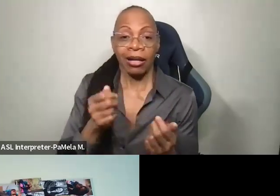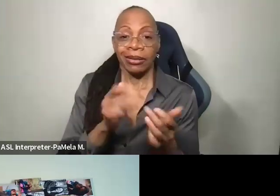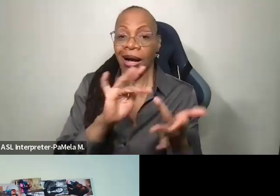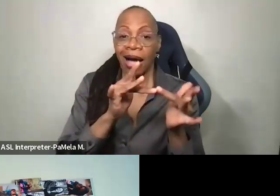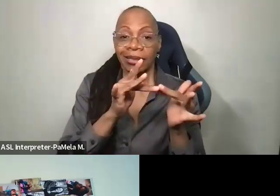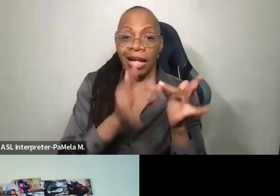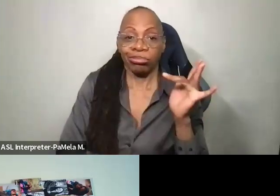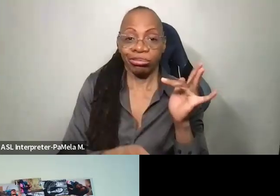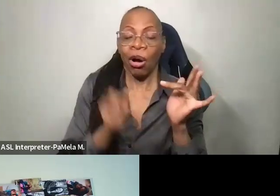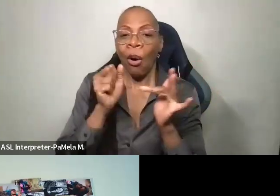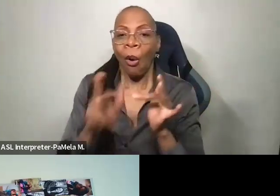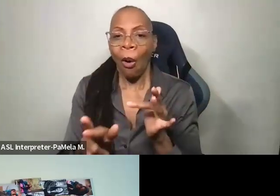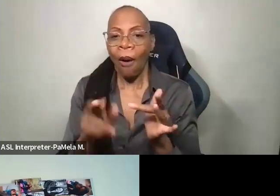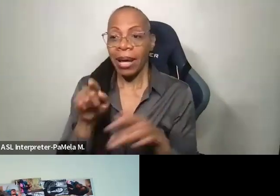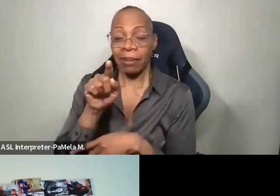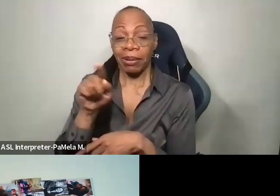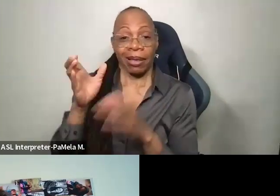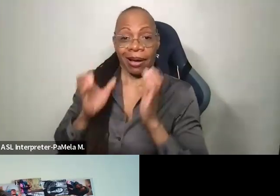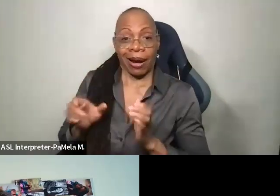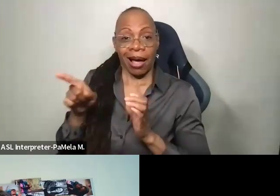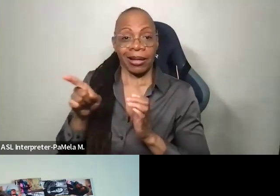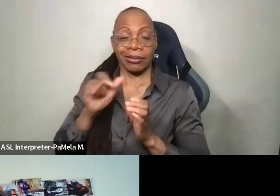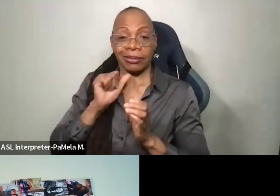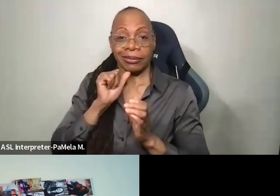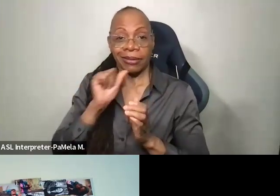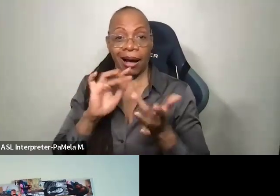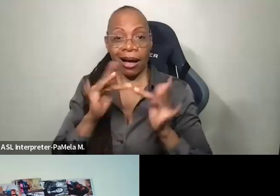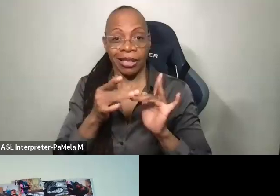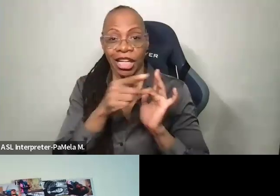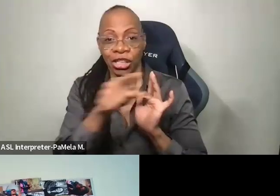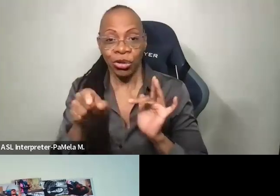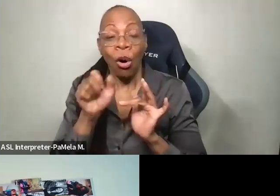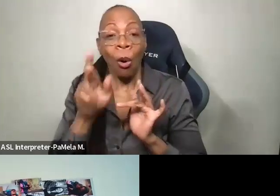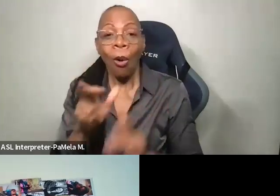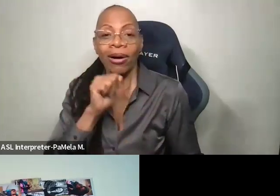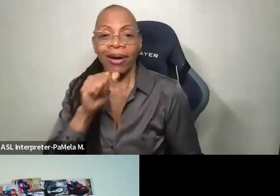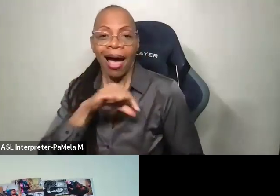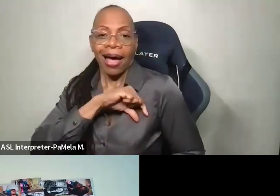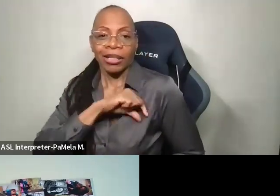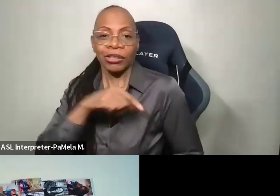or, you know, they lost contact with you, but that they weren't eligible for PATH, and you would indicate that too.